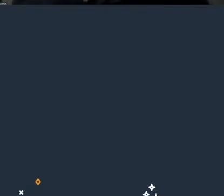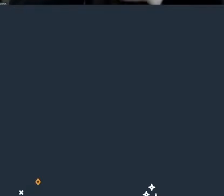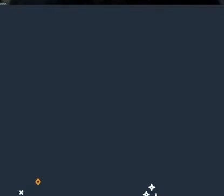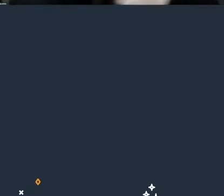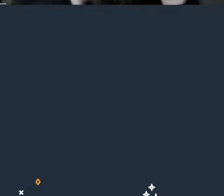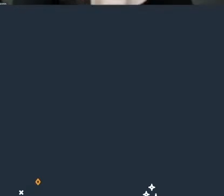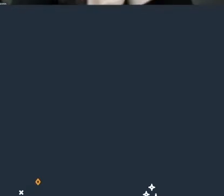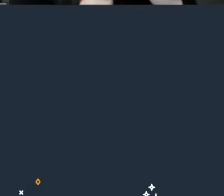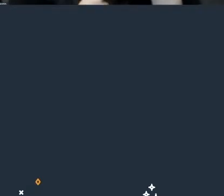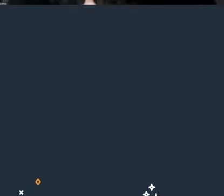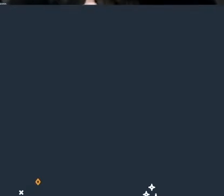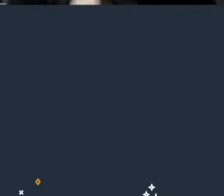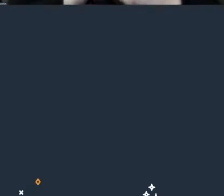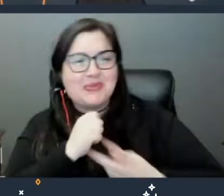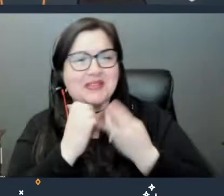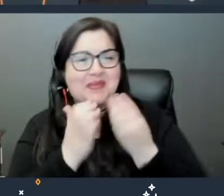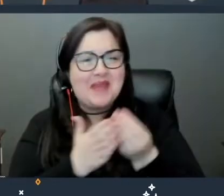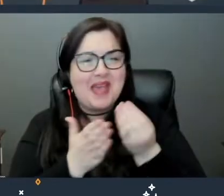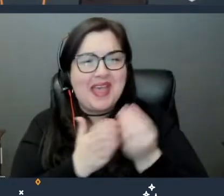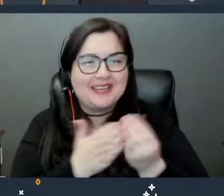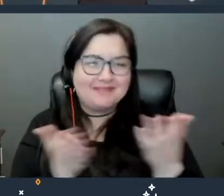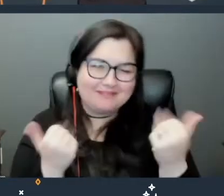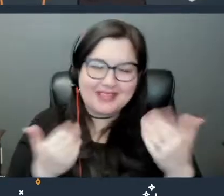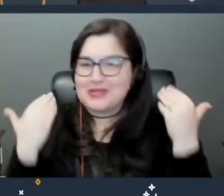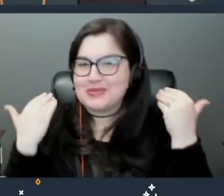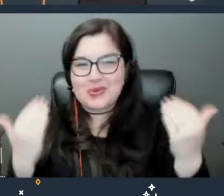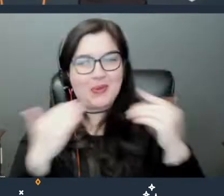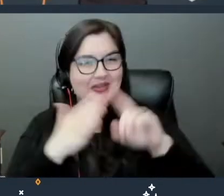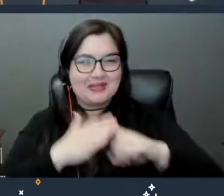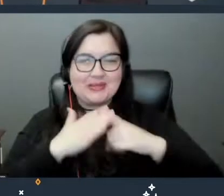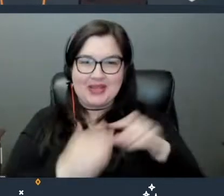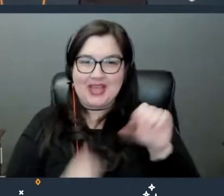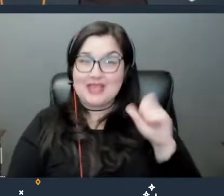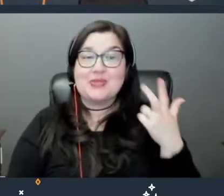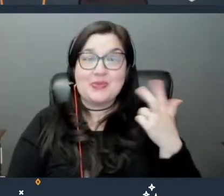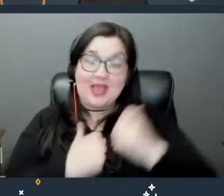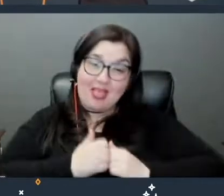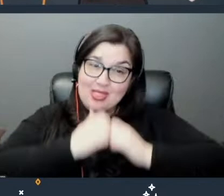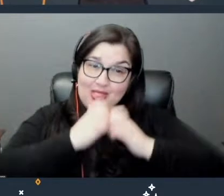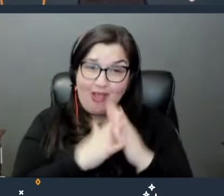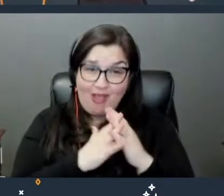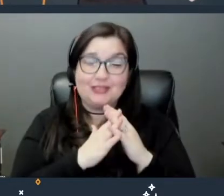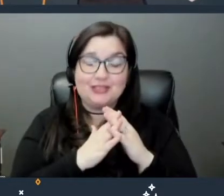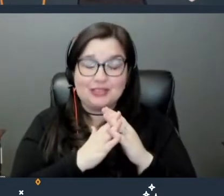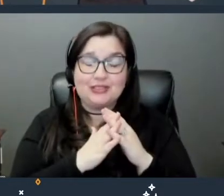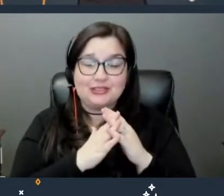But let's just dive right in. S3 was launched 16 years ago on Pi Day, March 14th, 2006,